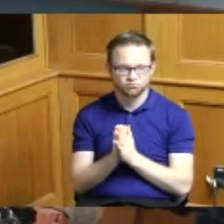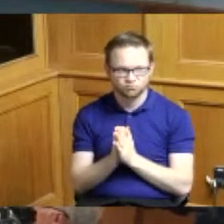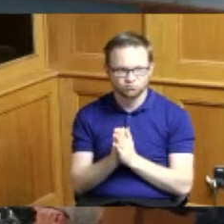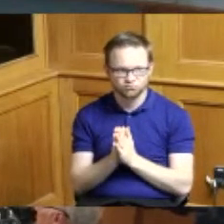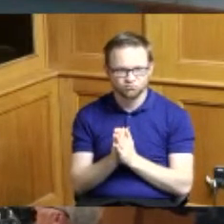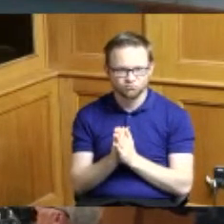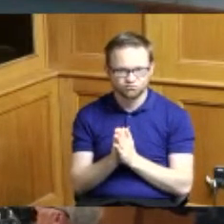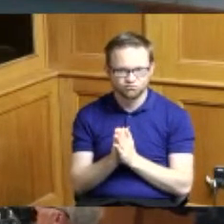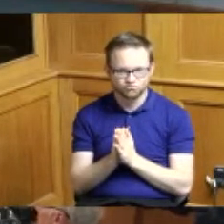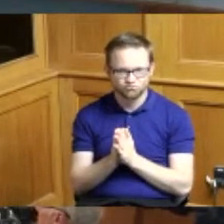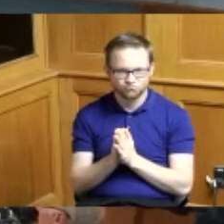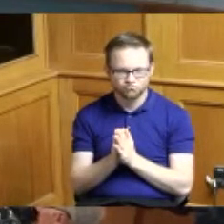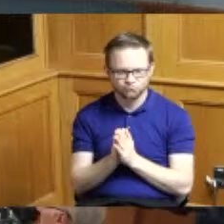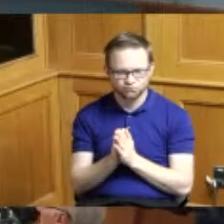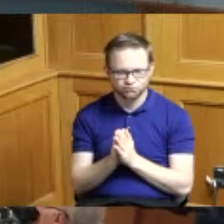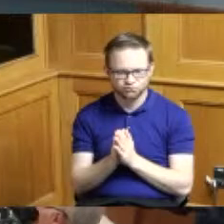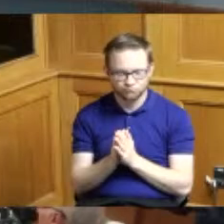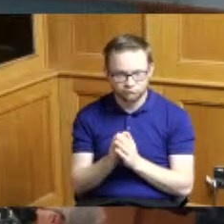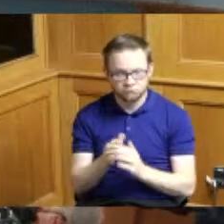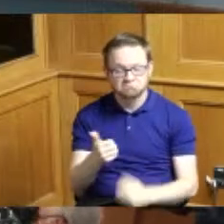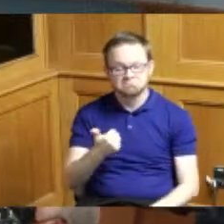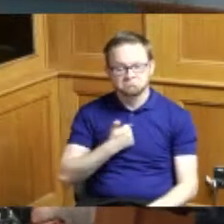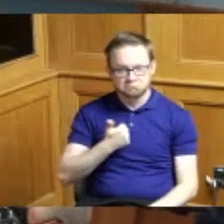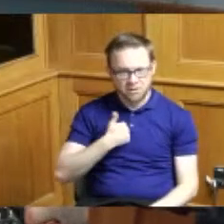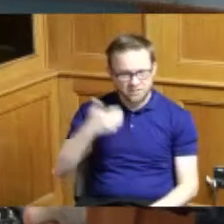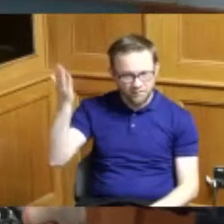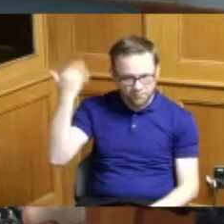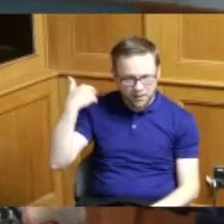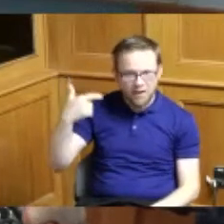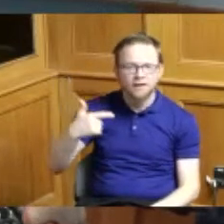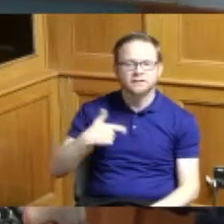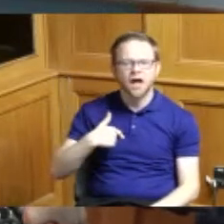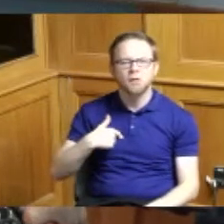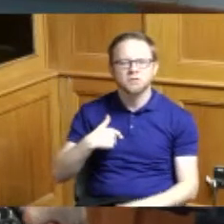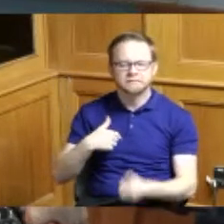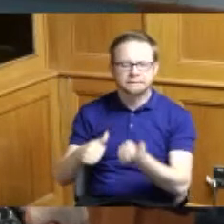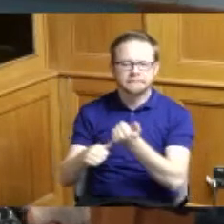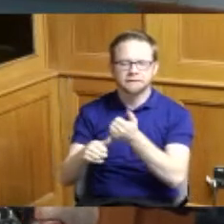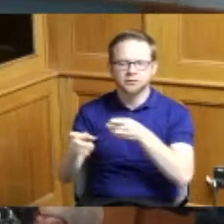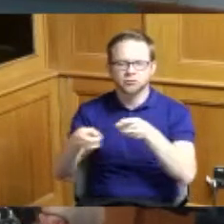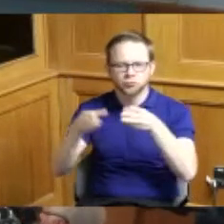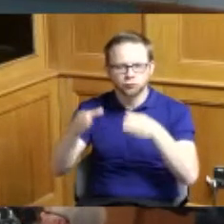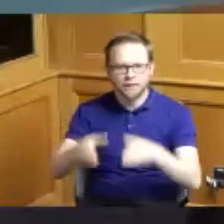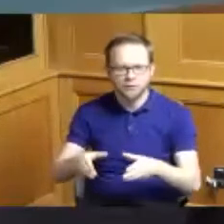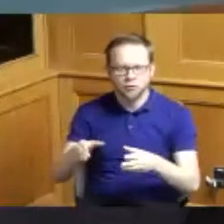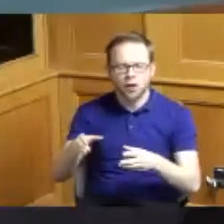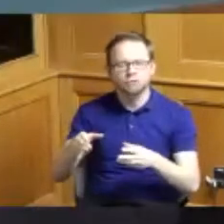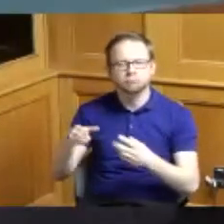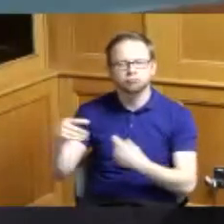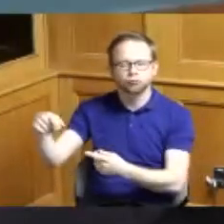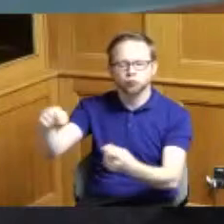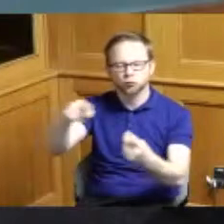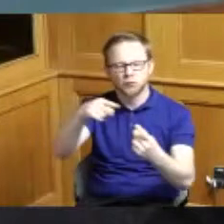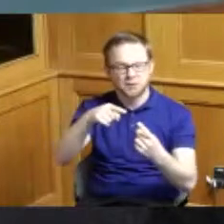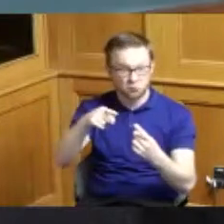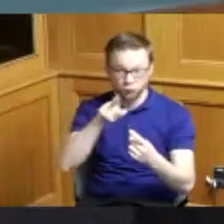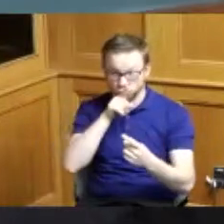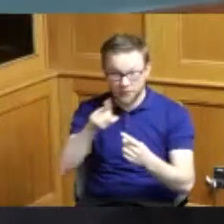i have served as the deputy director of tourism for the entire state of Ohio when I was the vice